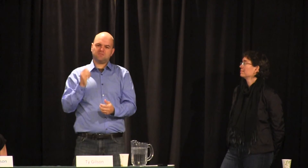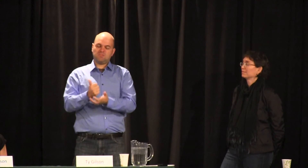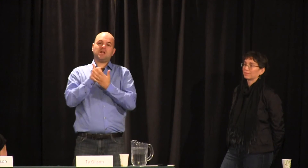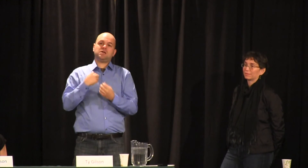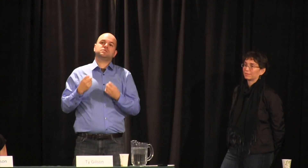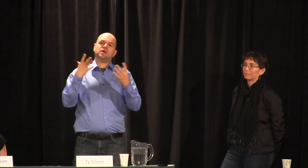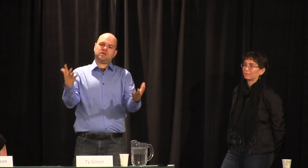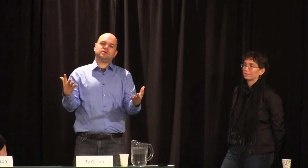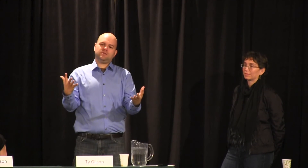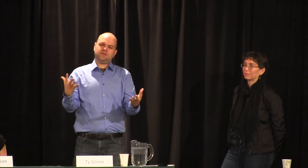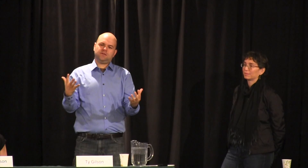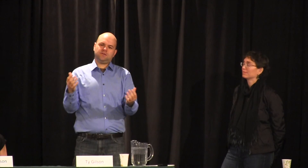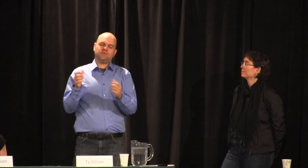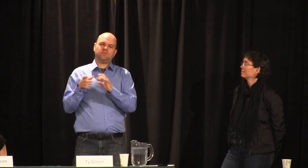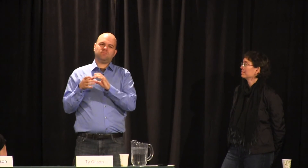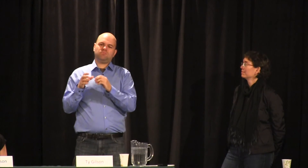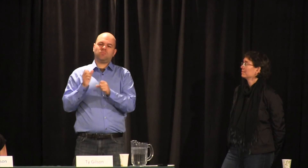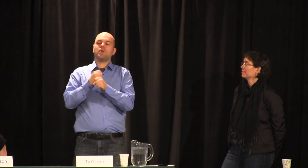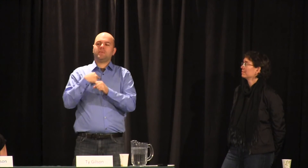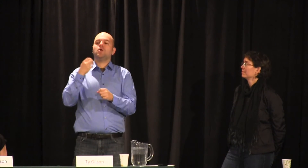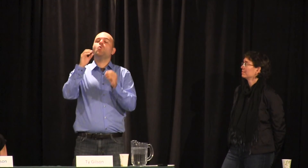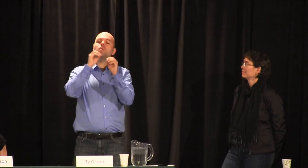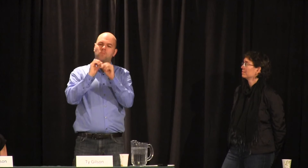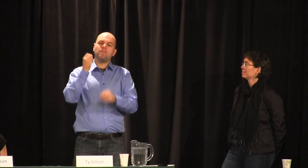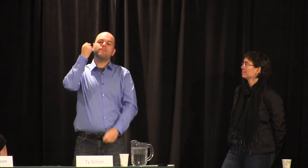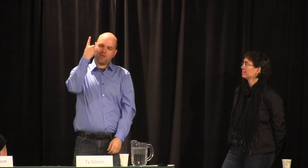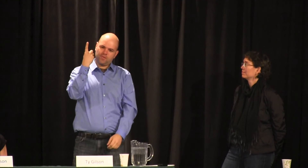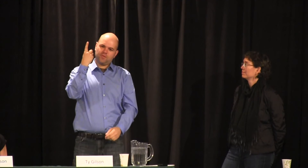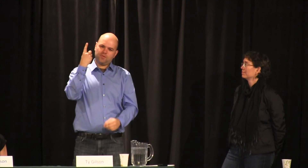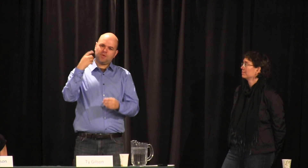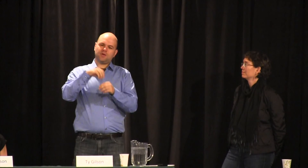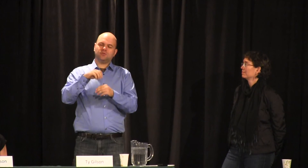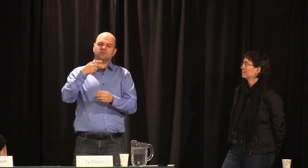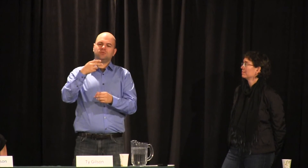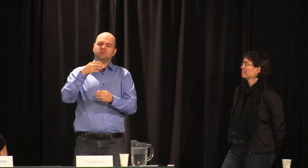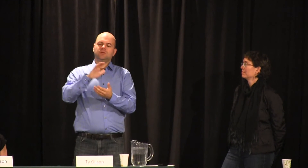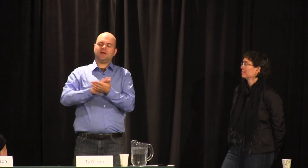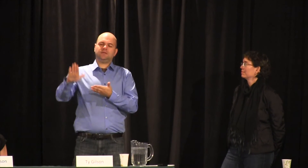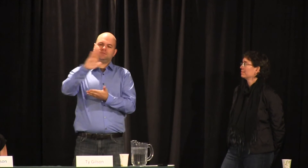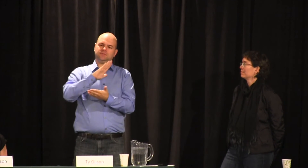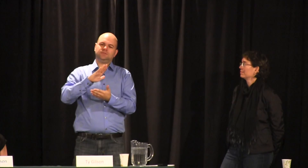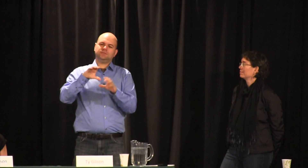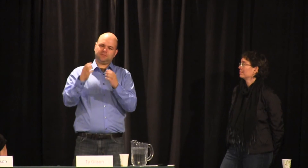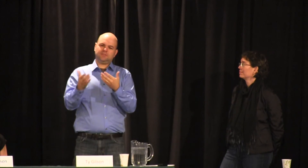So it gave me a lot of amazing experience. And it made me -- it helped me to really understand more